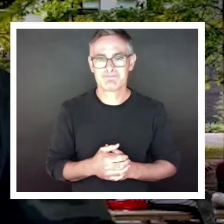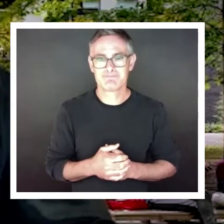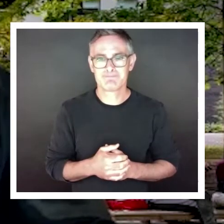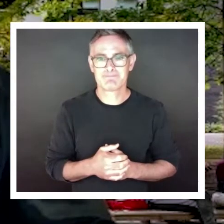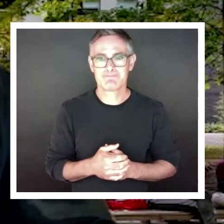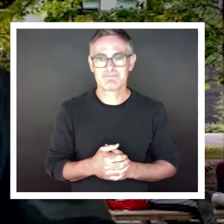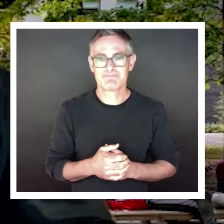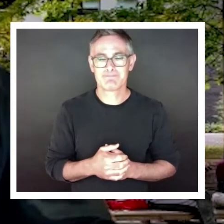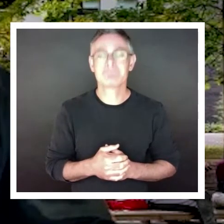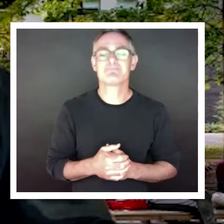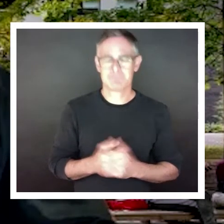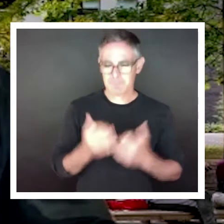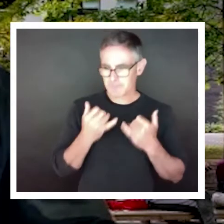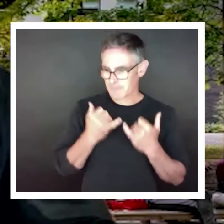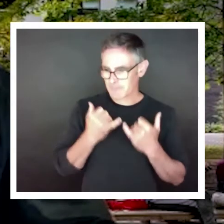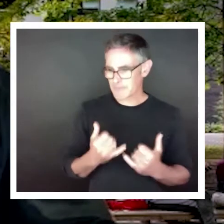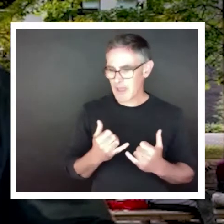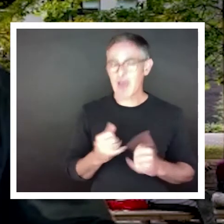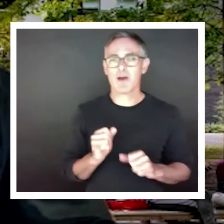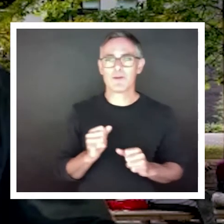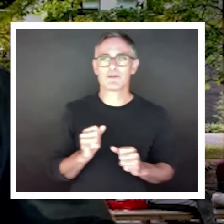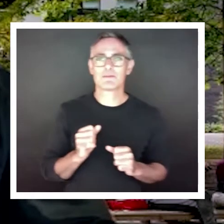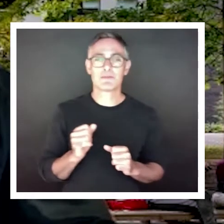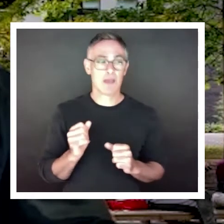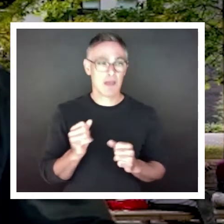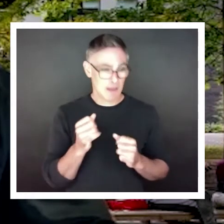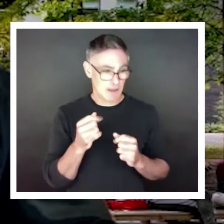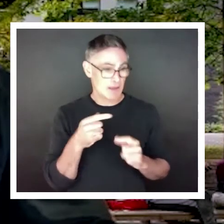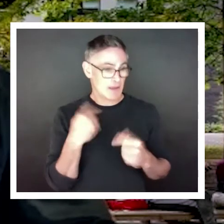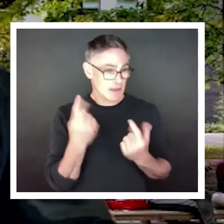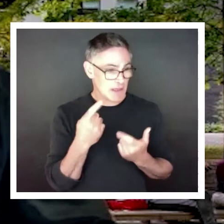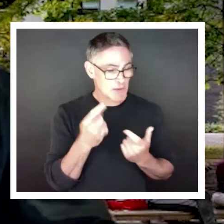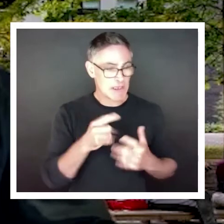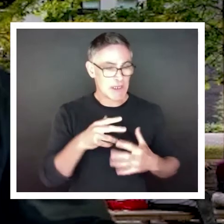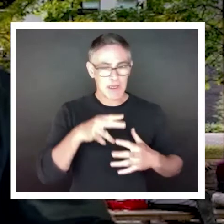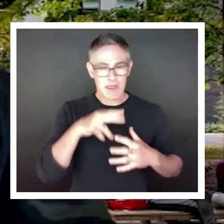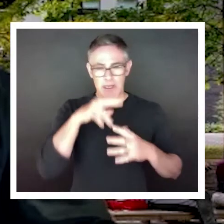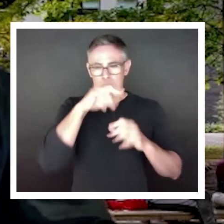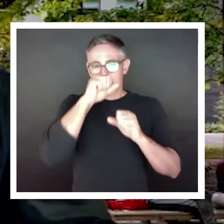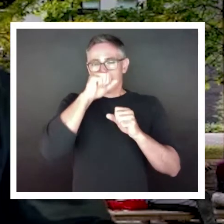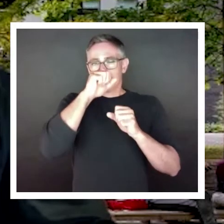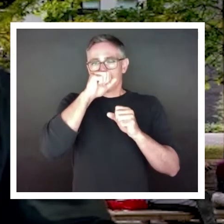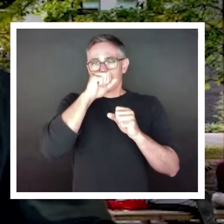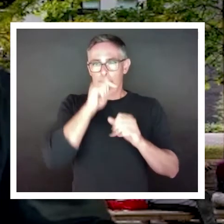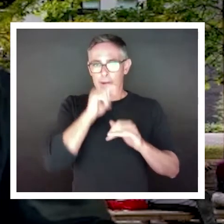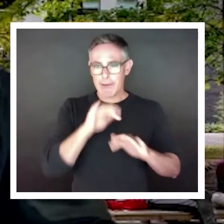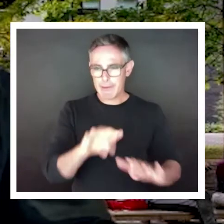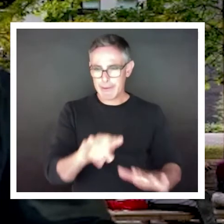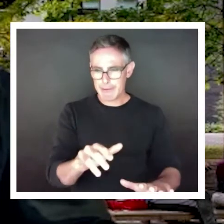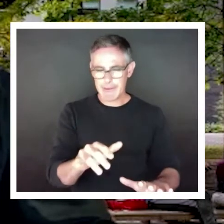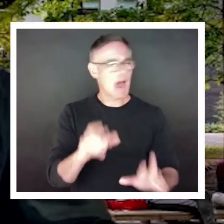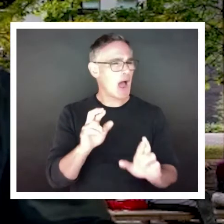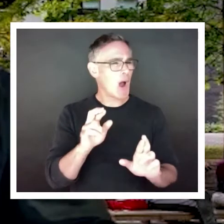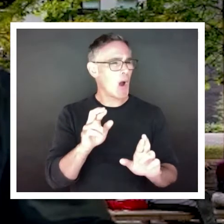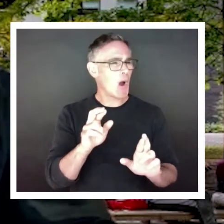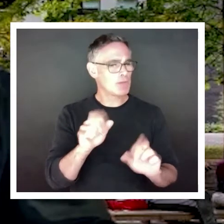Now, as we breathe in all of these hard times, I hope that you can also breathe out the joys and victories